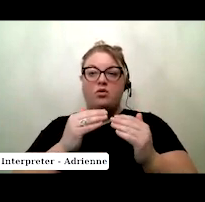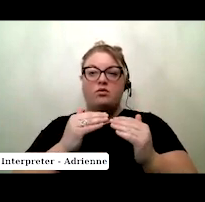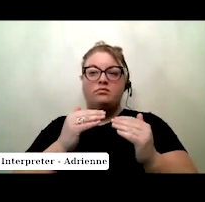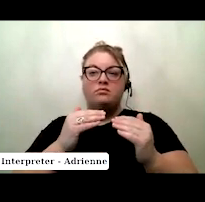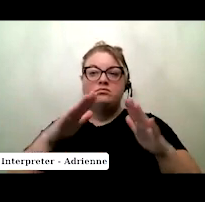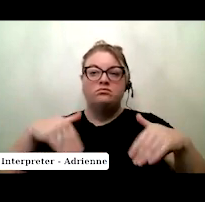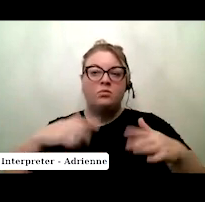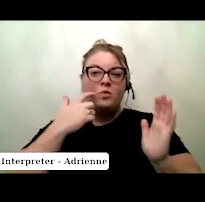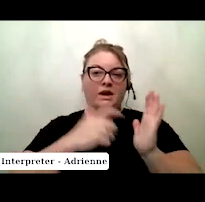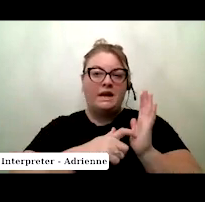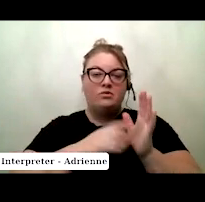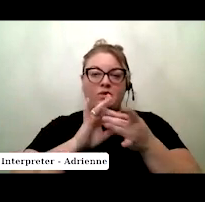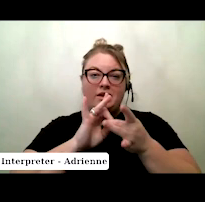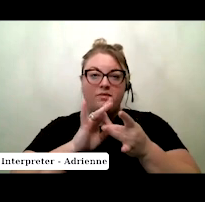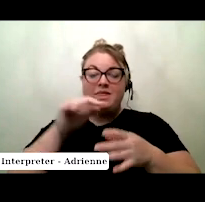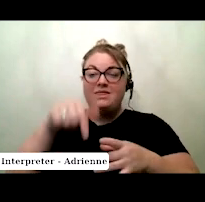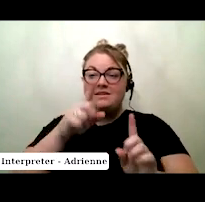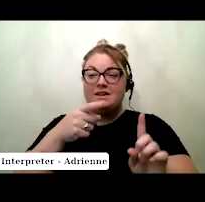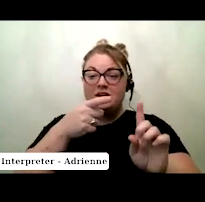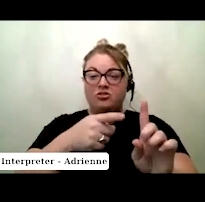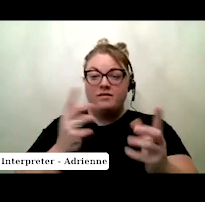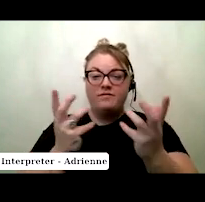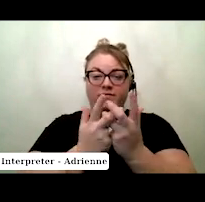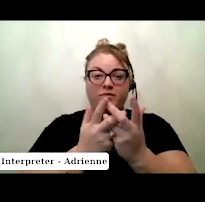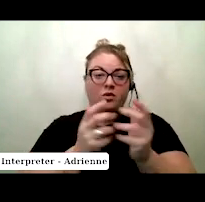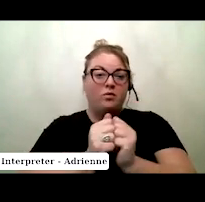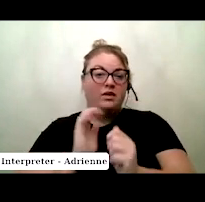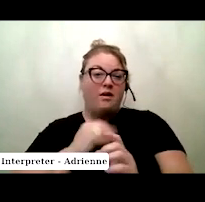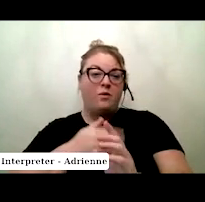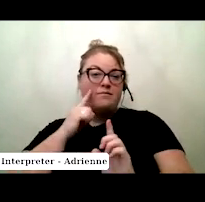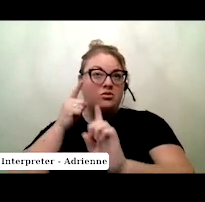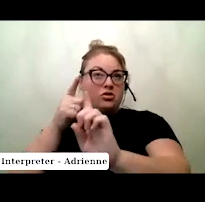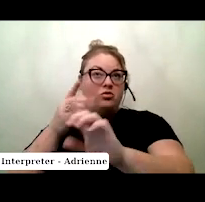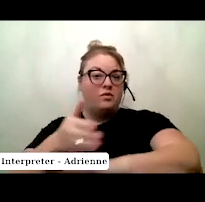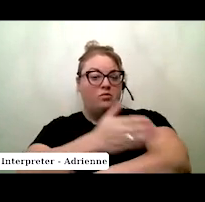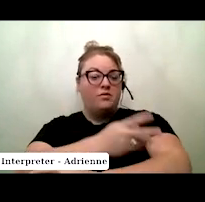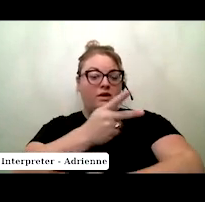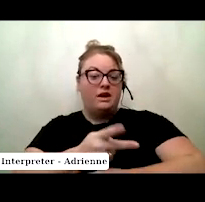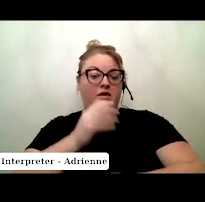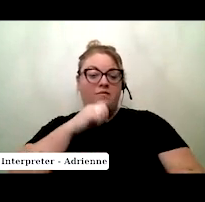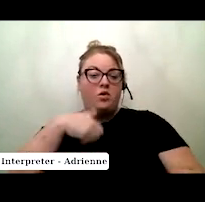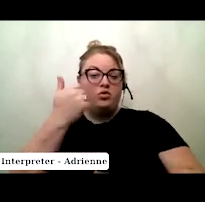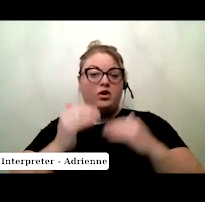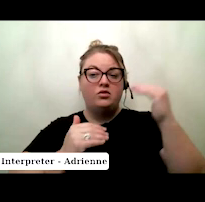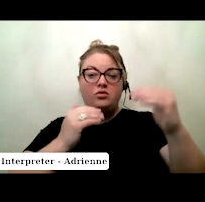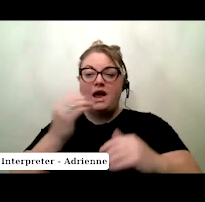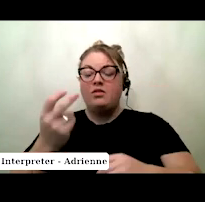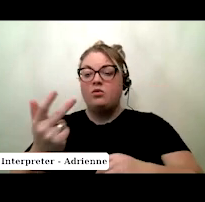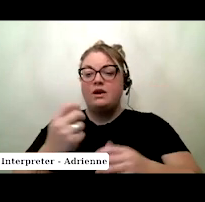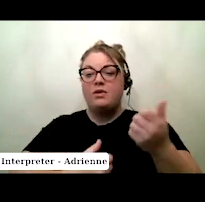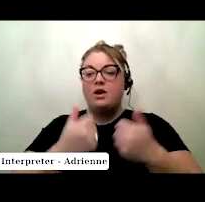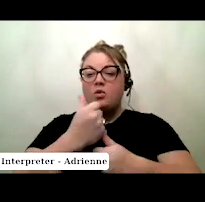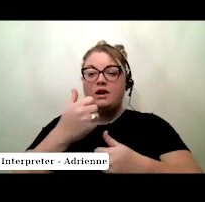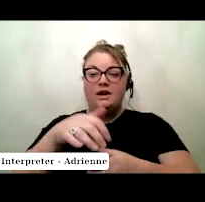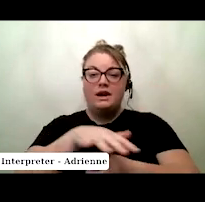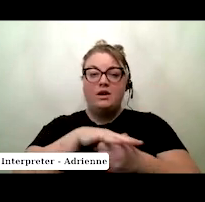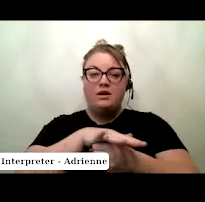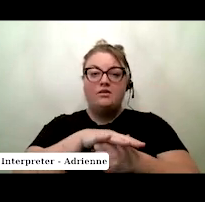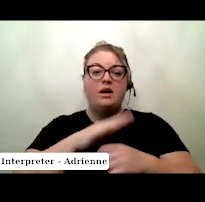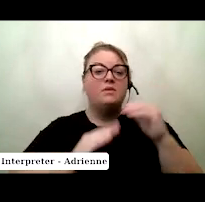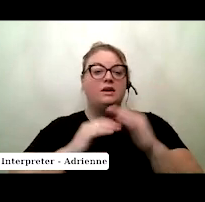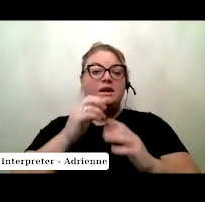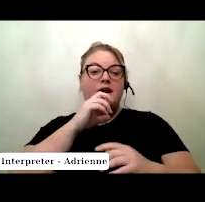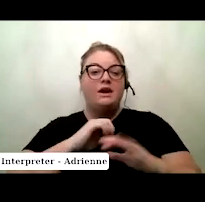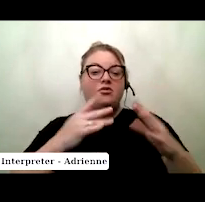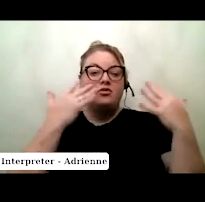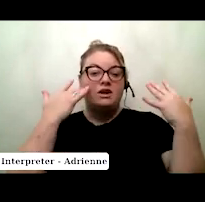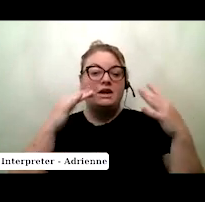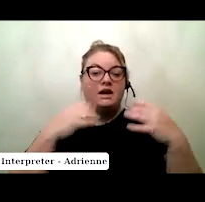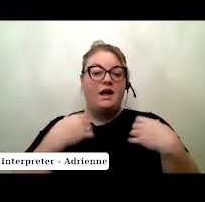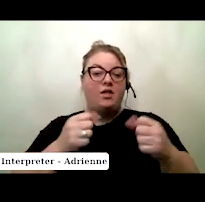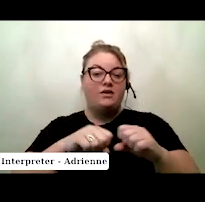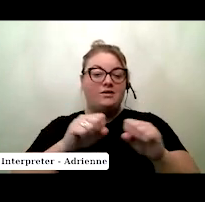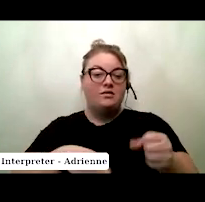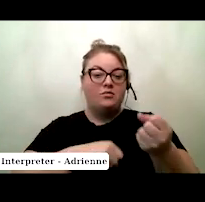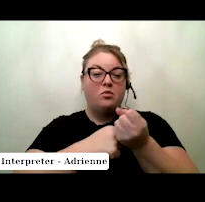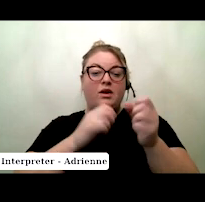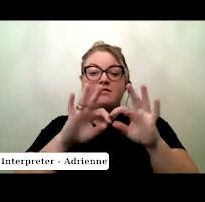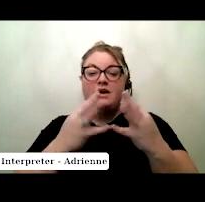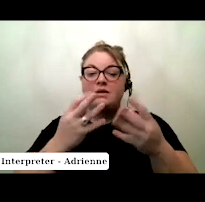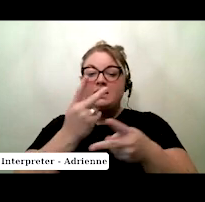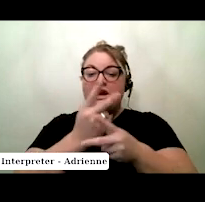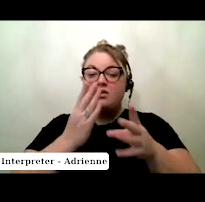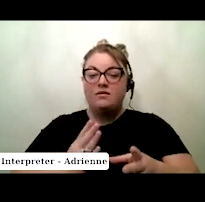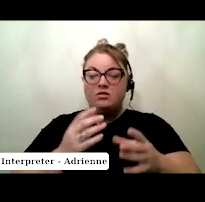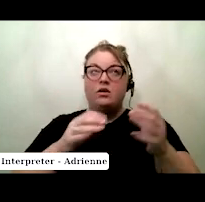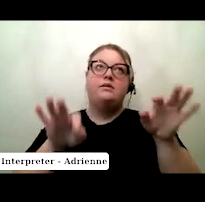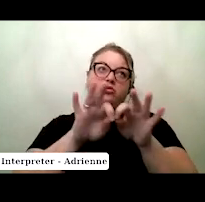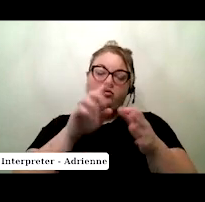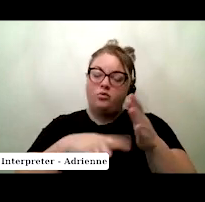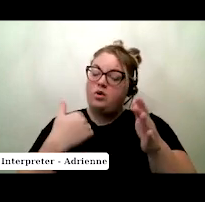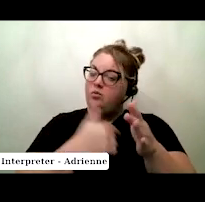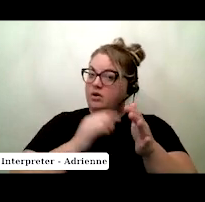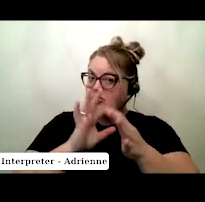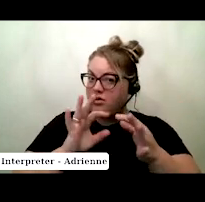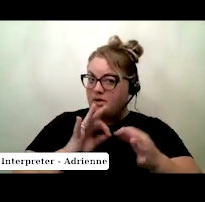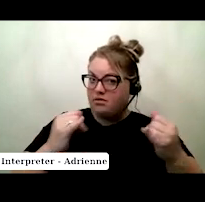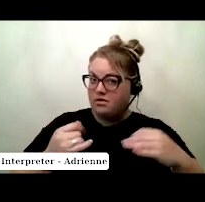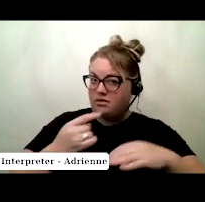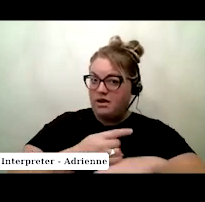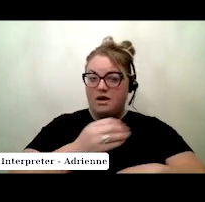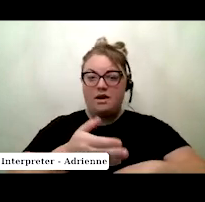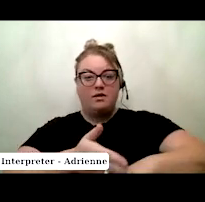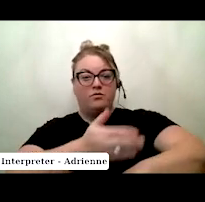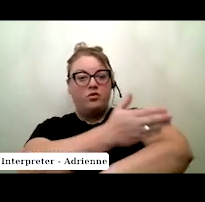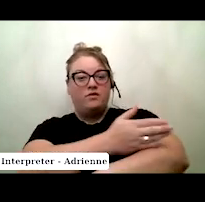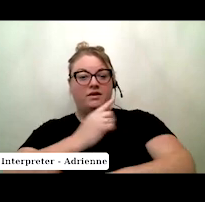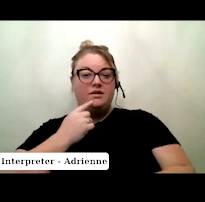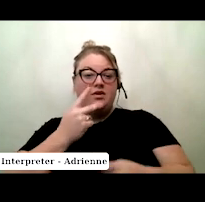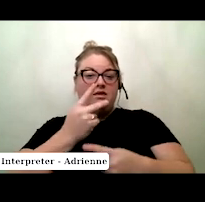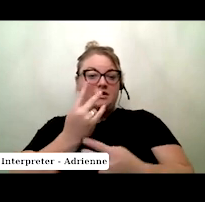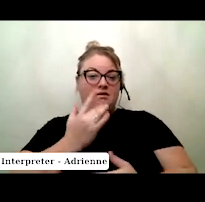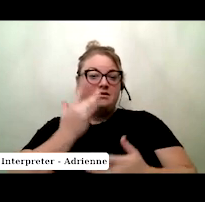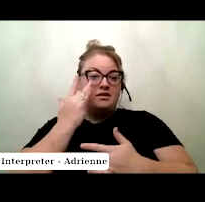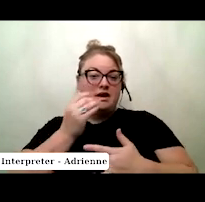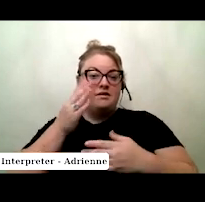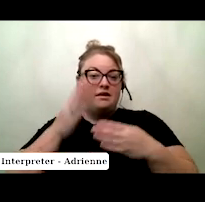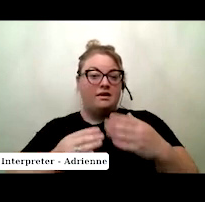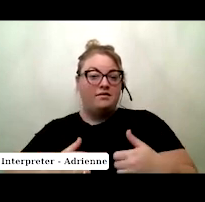This initiative with our mission to improve the care of older adults and our 3 priority areas. So they are building age, friendly health systems supporting family caregivers, which is central to what we're talking about here and improving serious illness and end of life care.